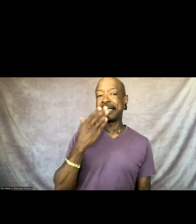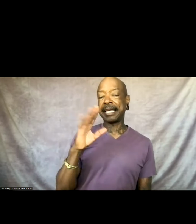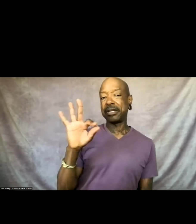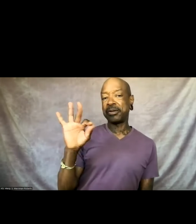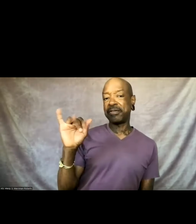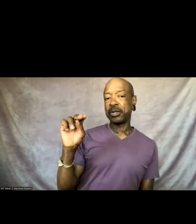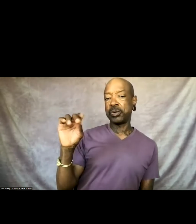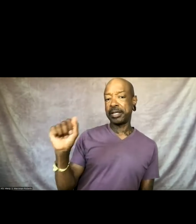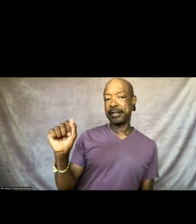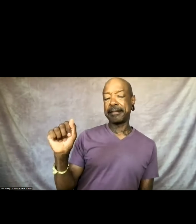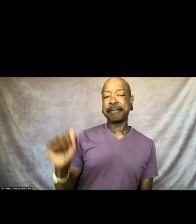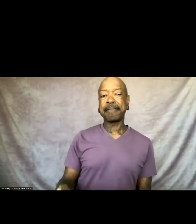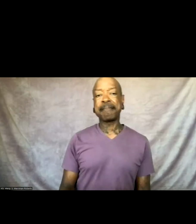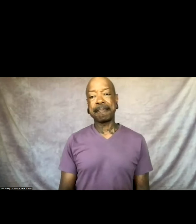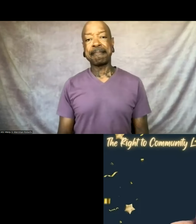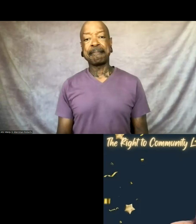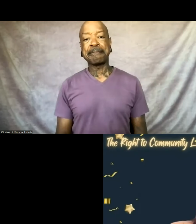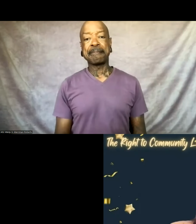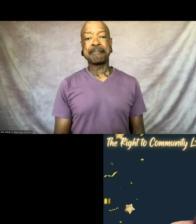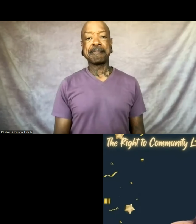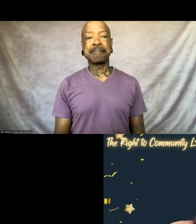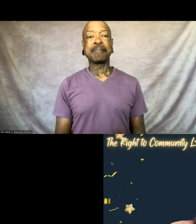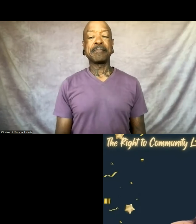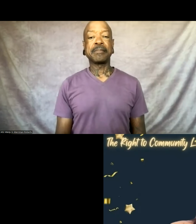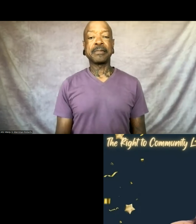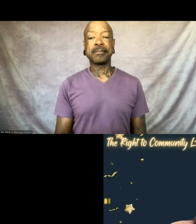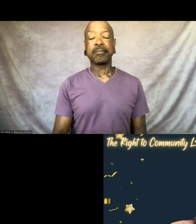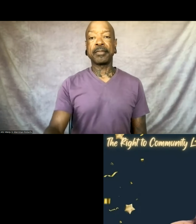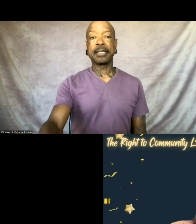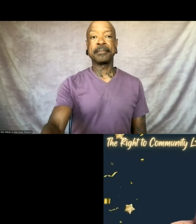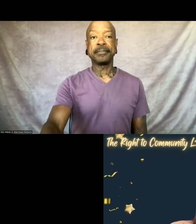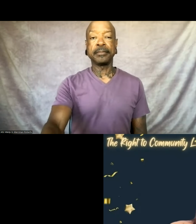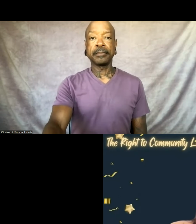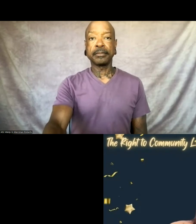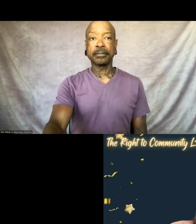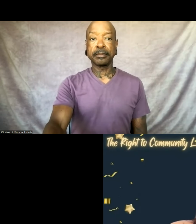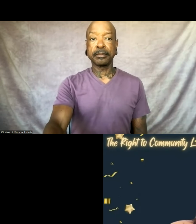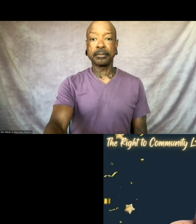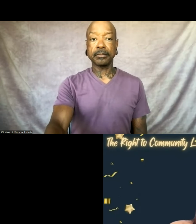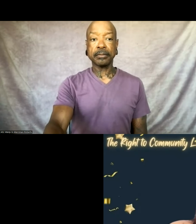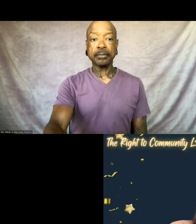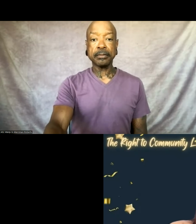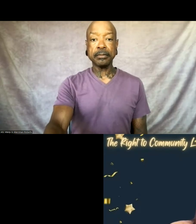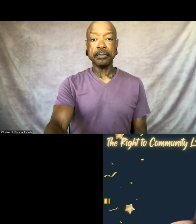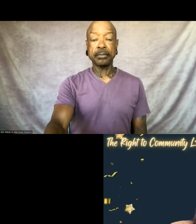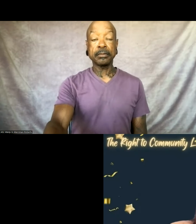the fight for home and community based living.